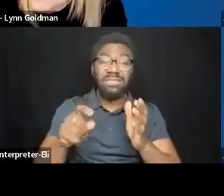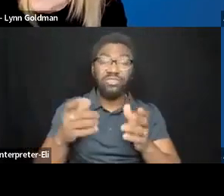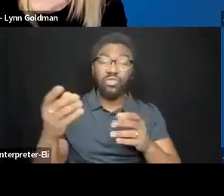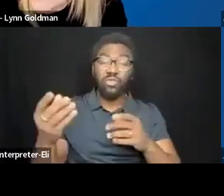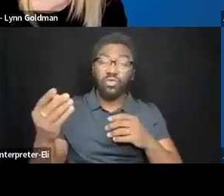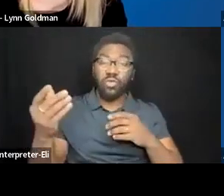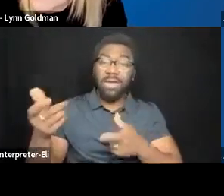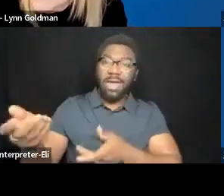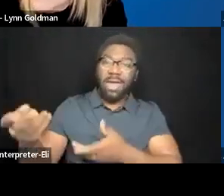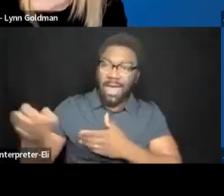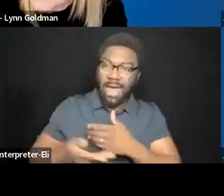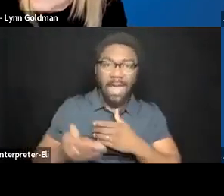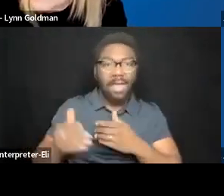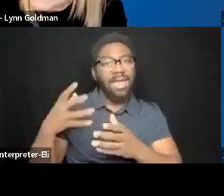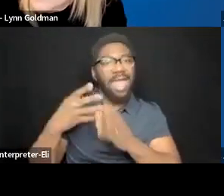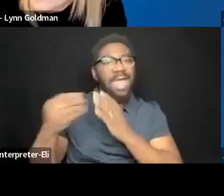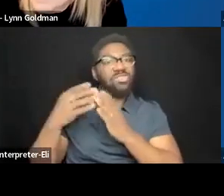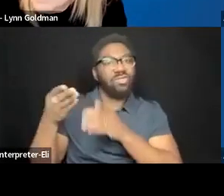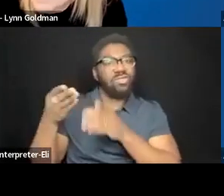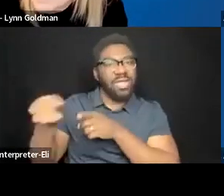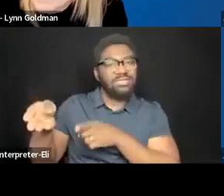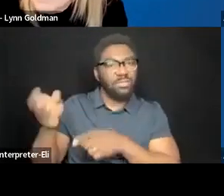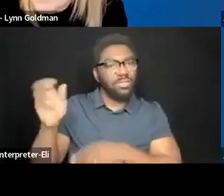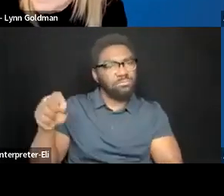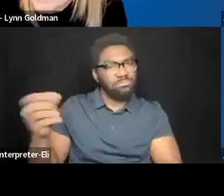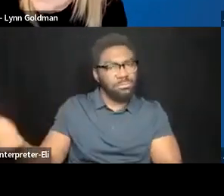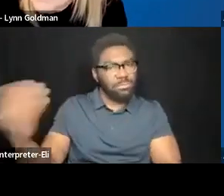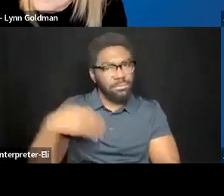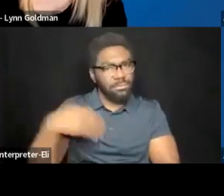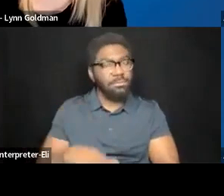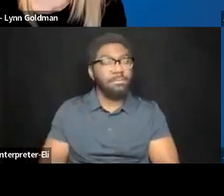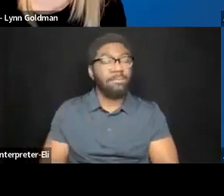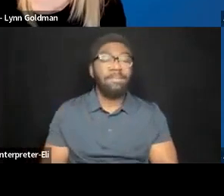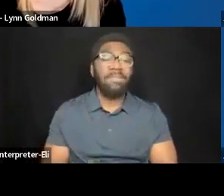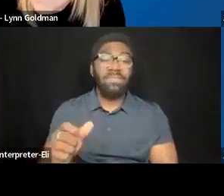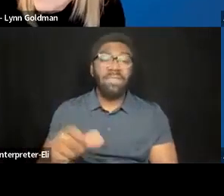The only other thing I wanted to say is that it feels to me